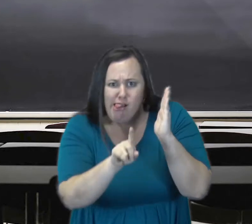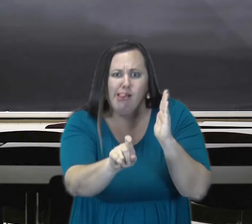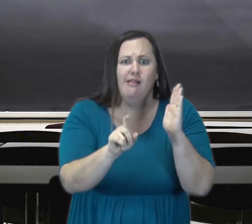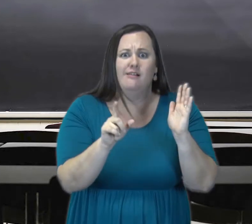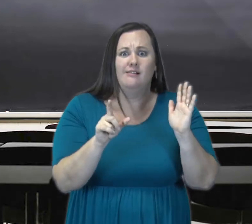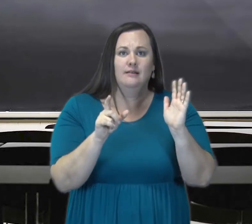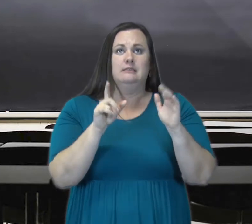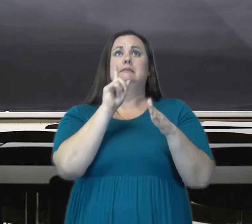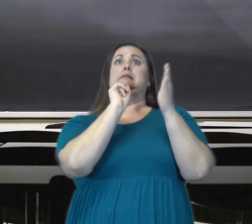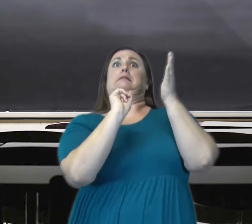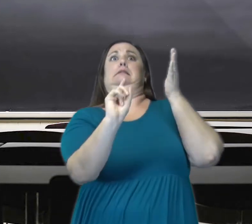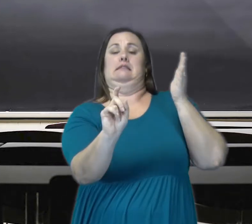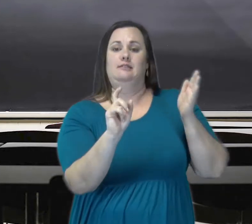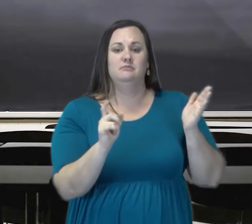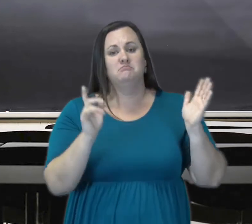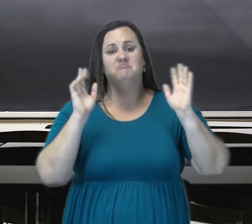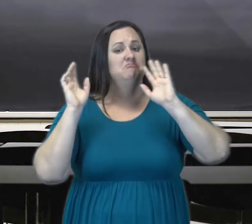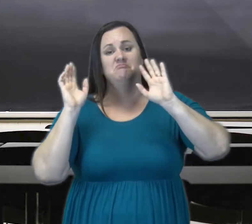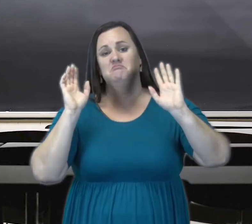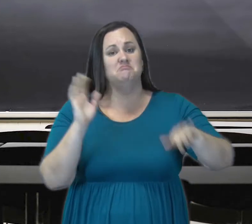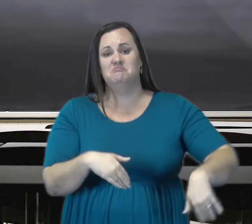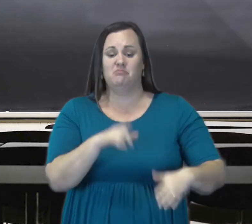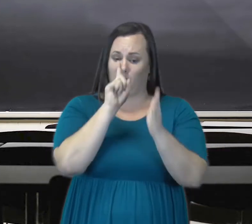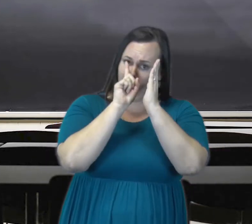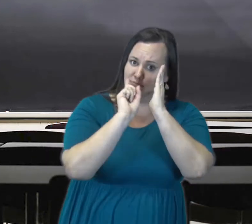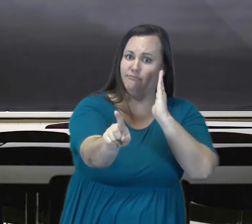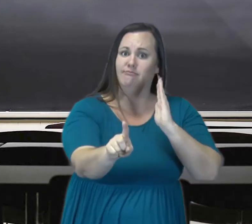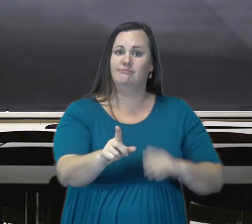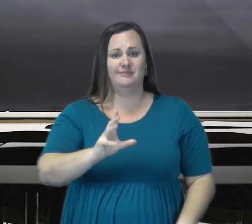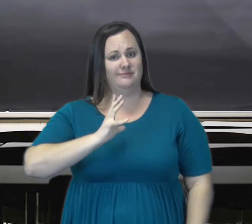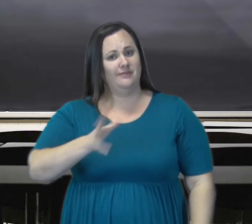who are signing say excuse me or duck down there's no need just walk straight